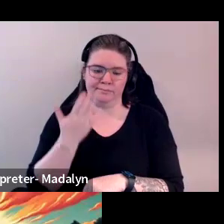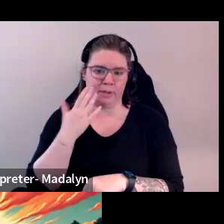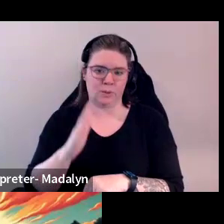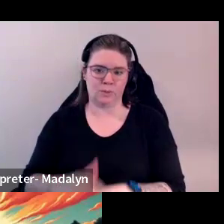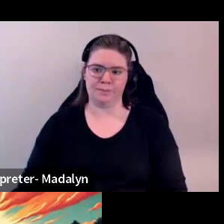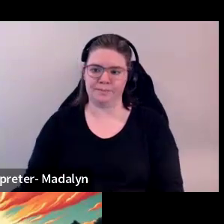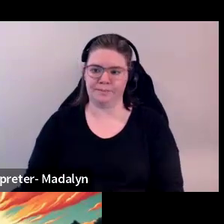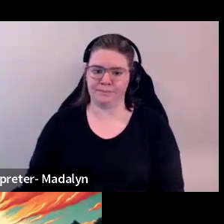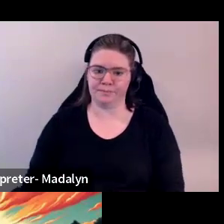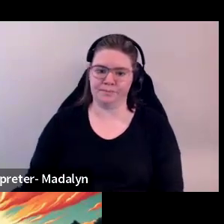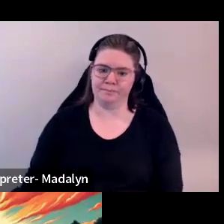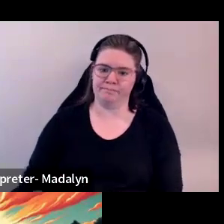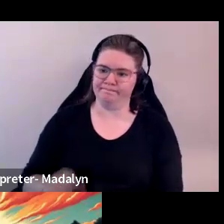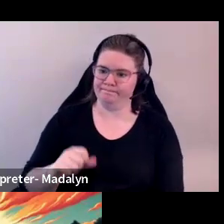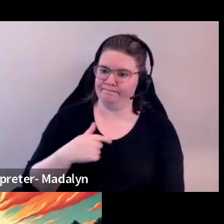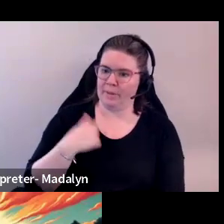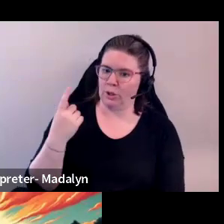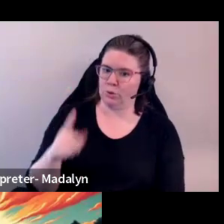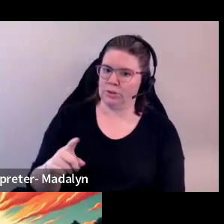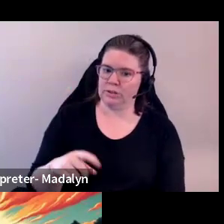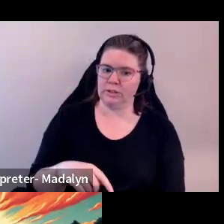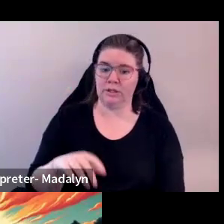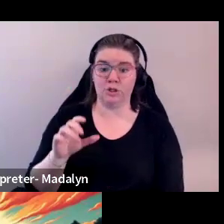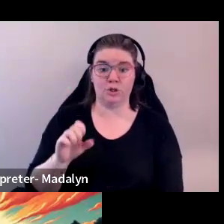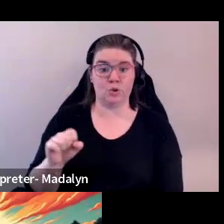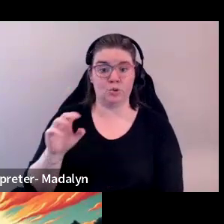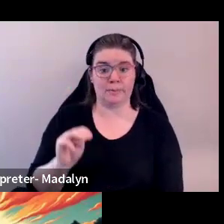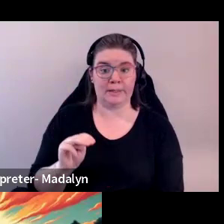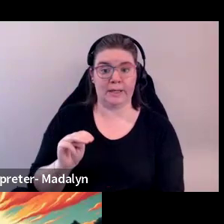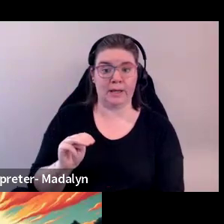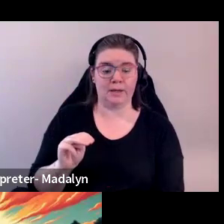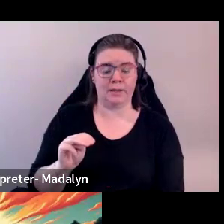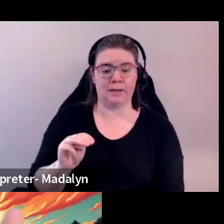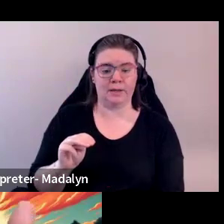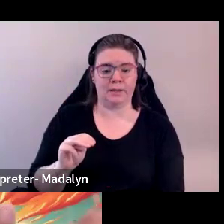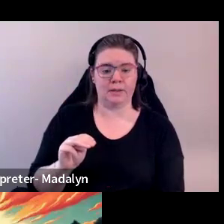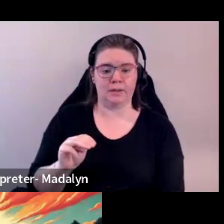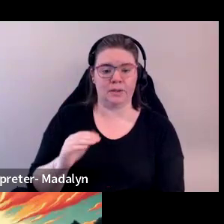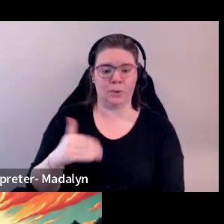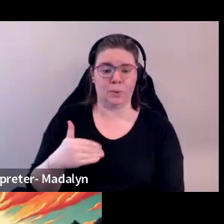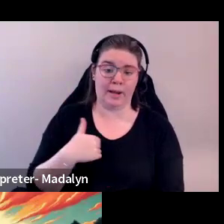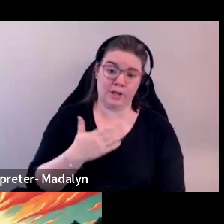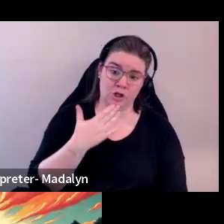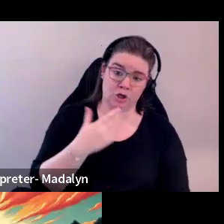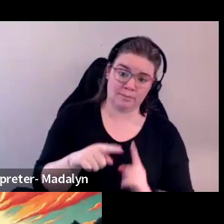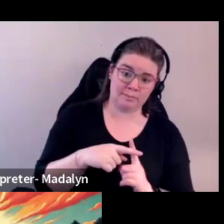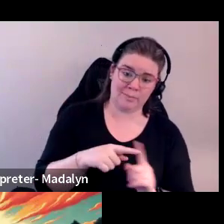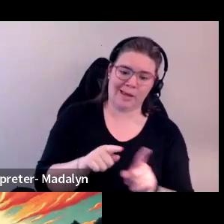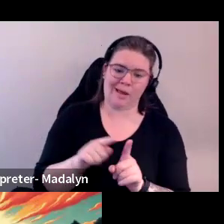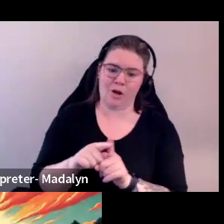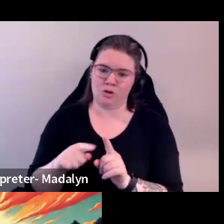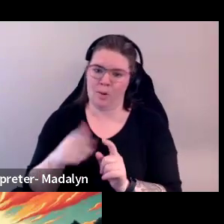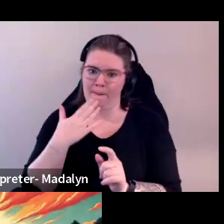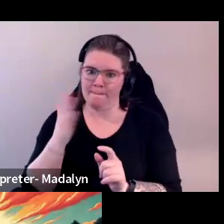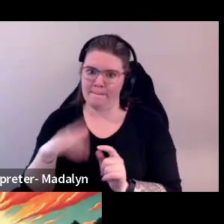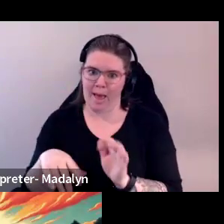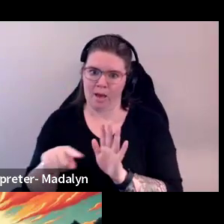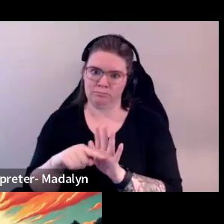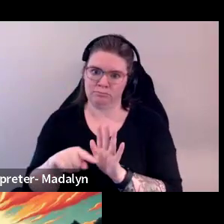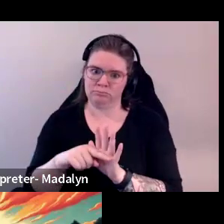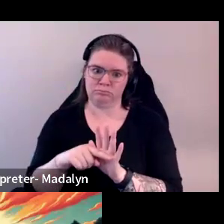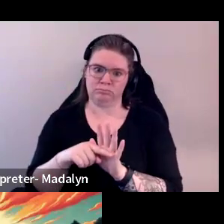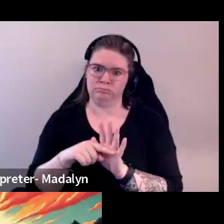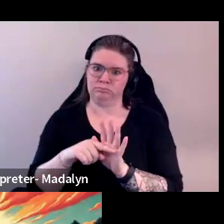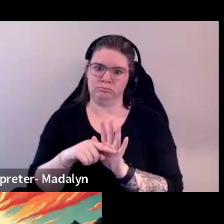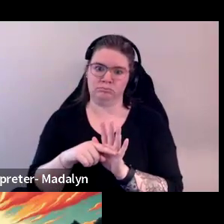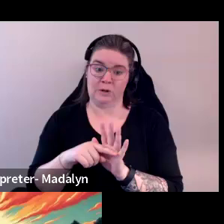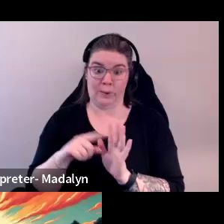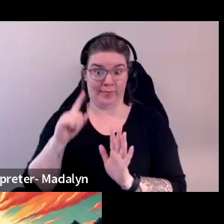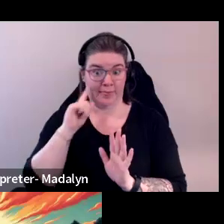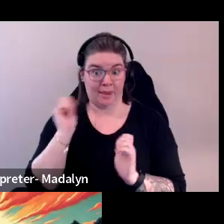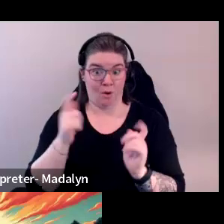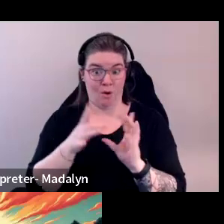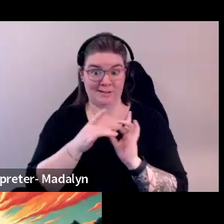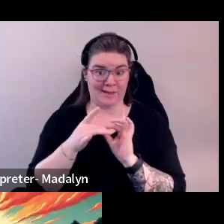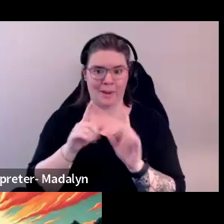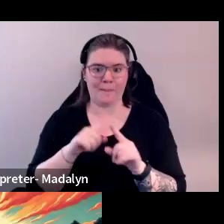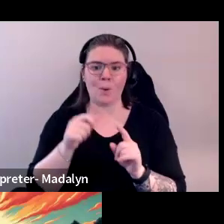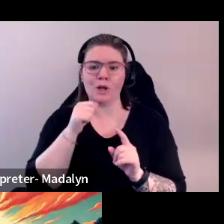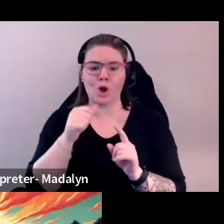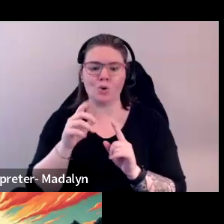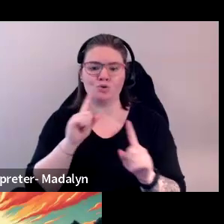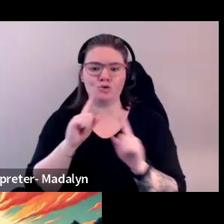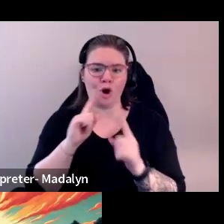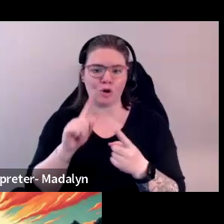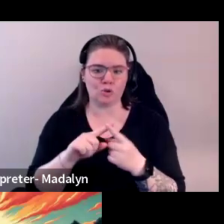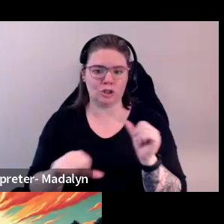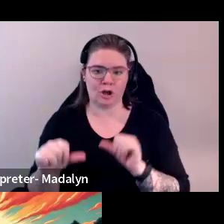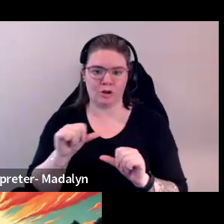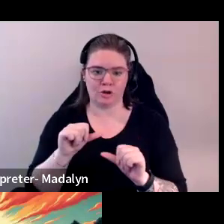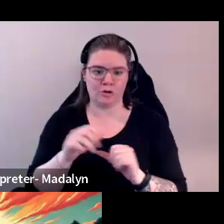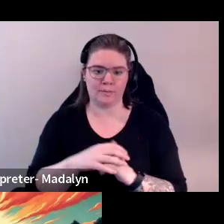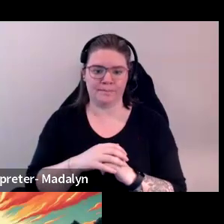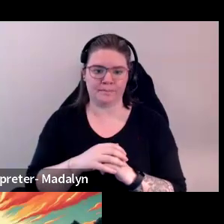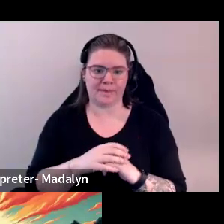Tom Olin: Yeah, no, I agree. It like social media is like, you know it. Ha! It has good things, and it really has bad things, too. It makes you think that we're all together. But we don't talk to each other, you know. Individually, I mean I